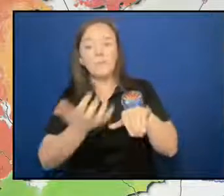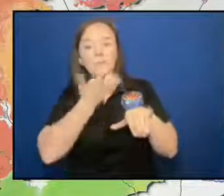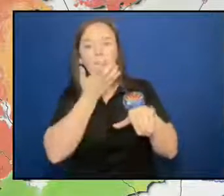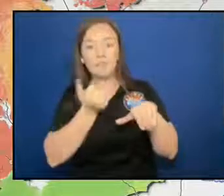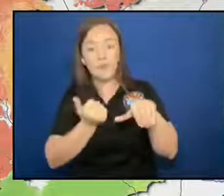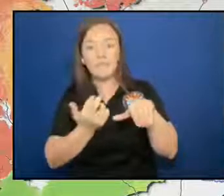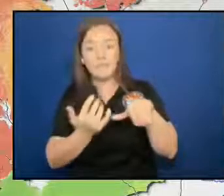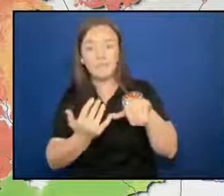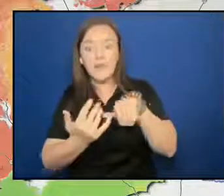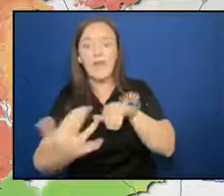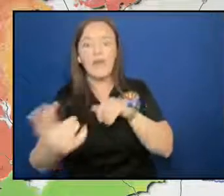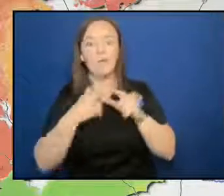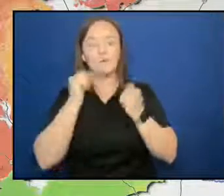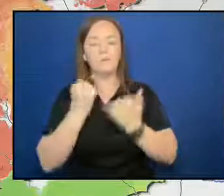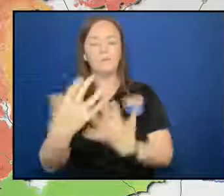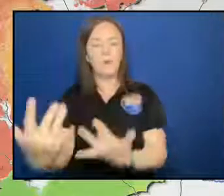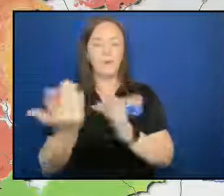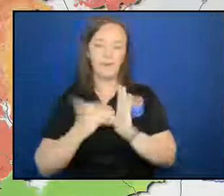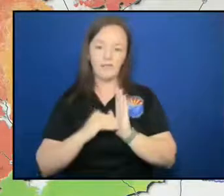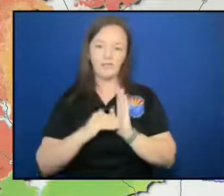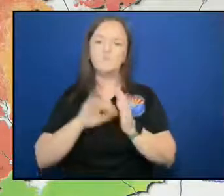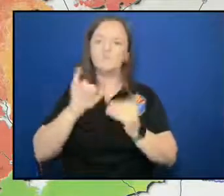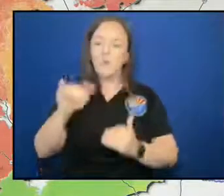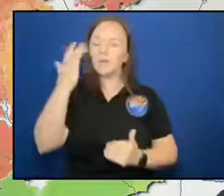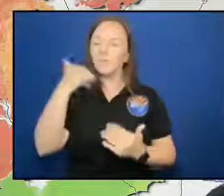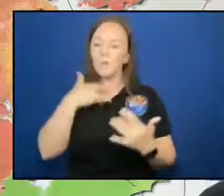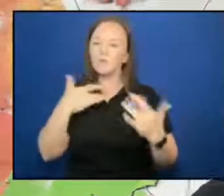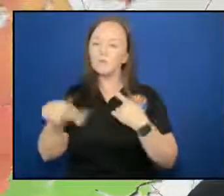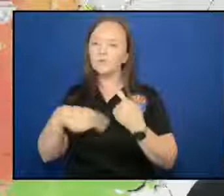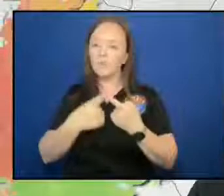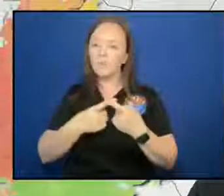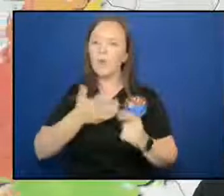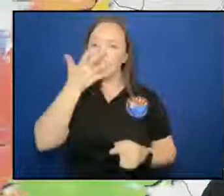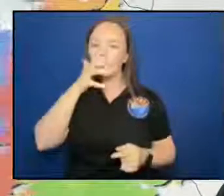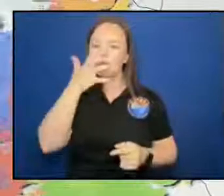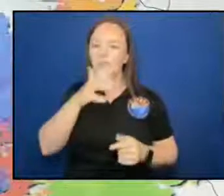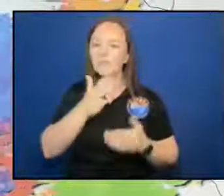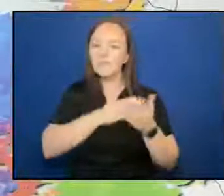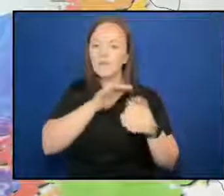SO SOMETHING TO KEEP AN EYE ON AND YOU WILL START TO